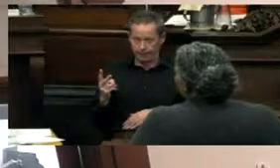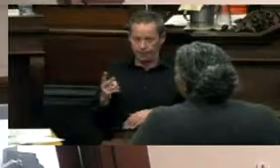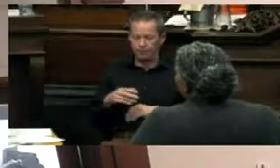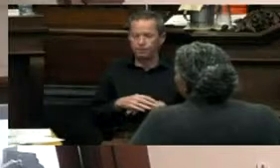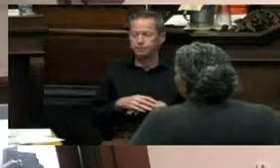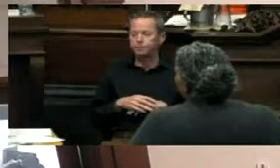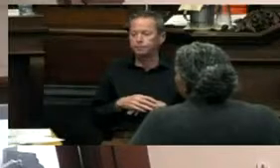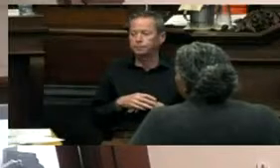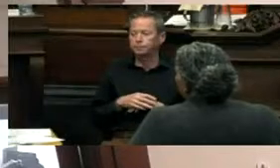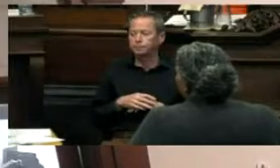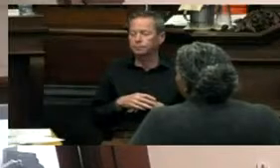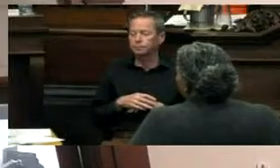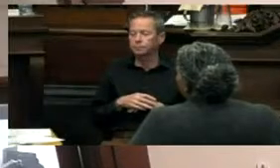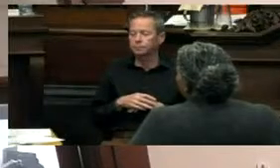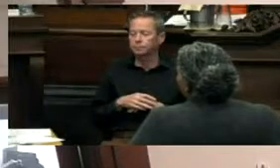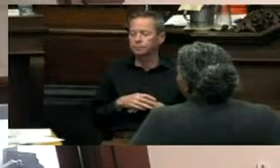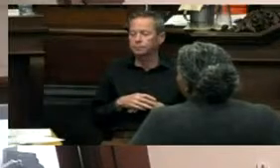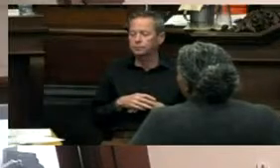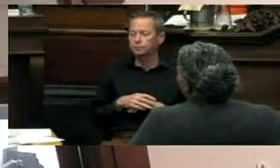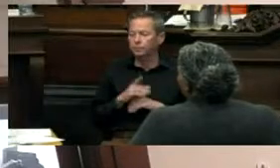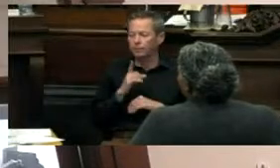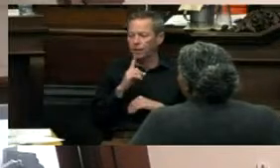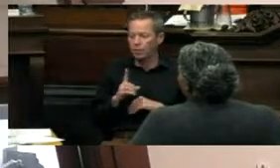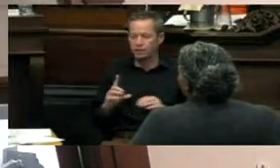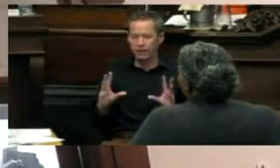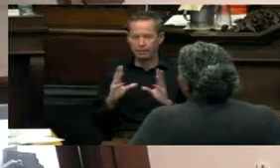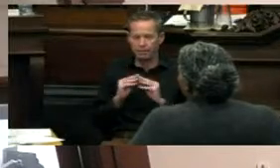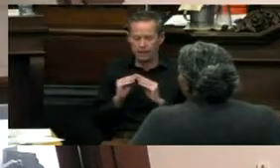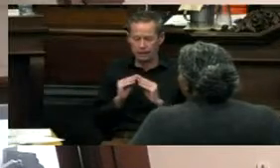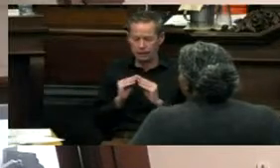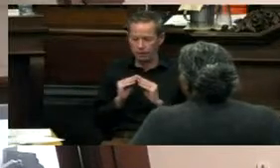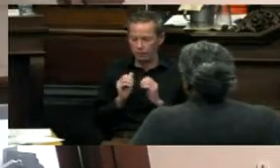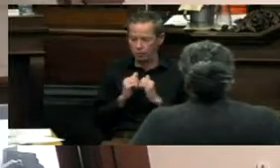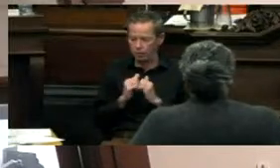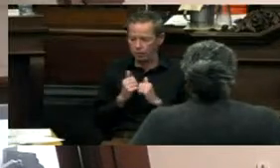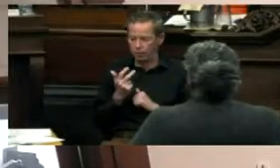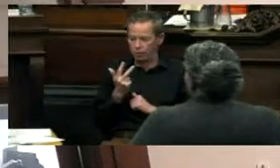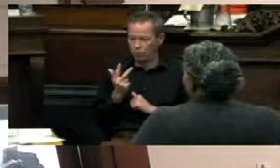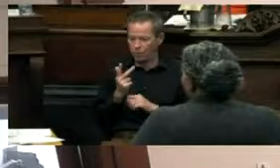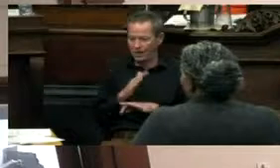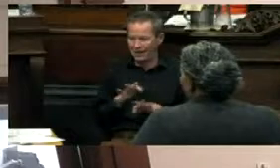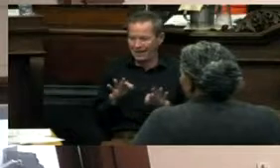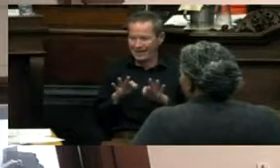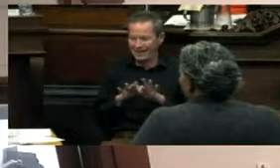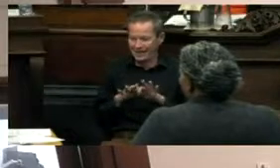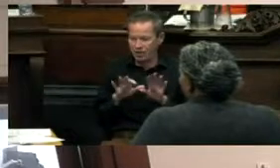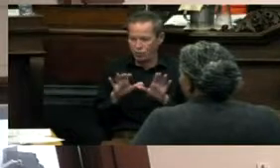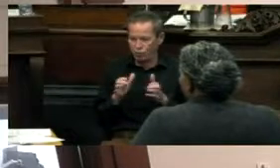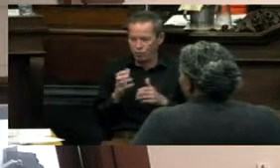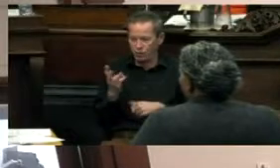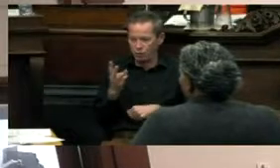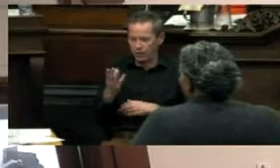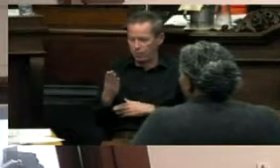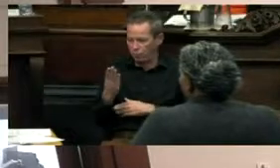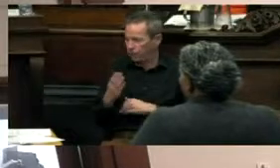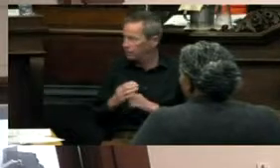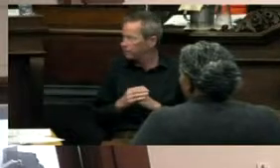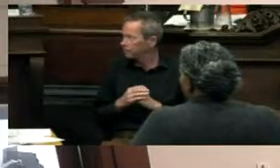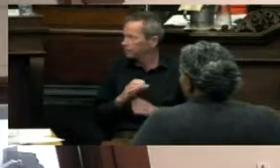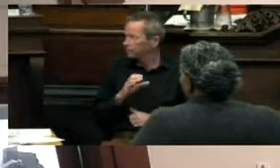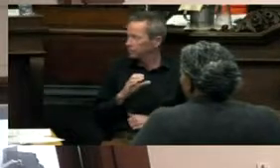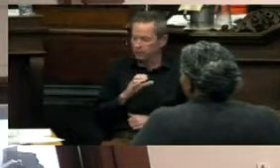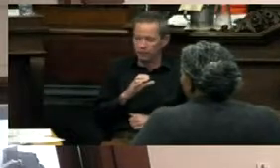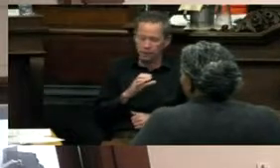it with all of you. Secondly,